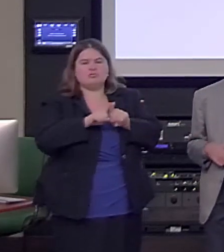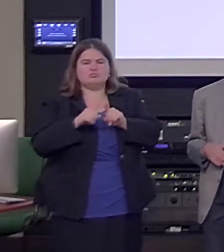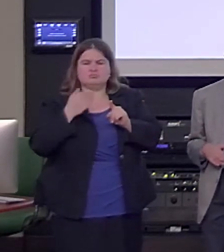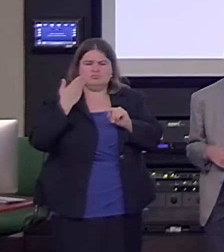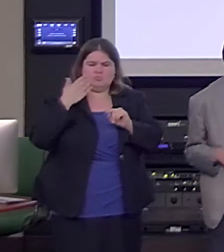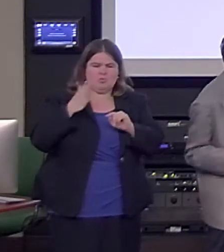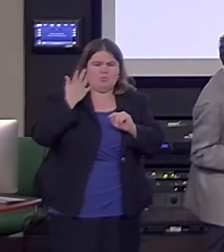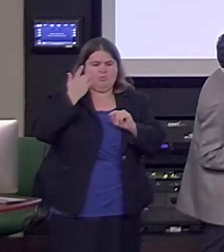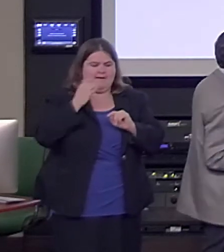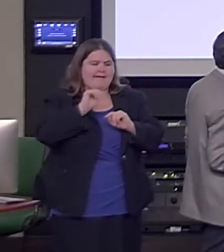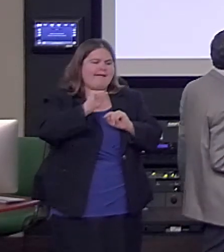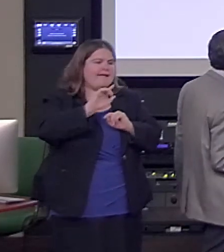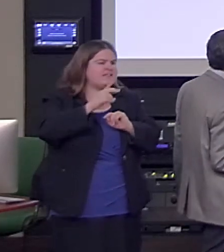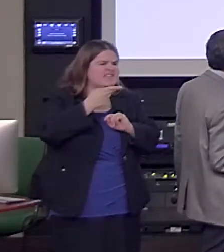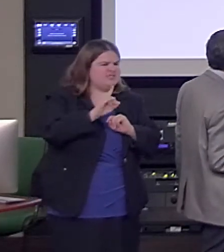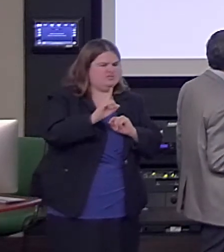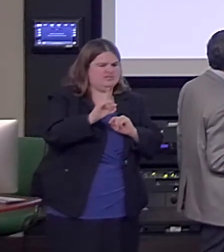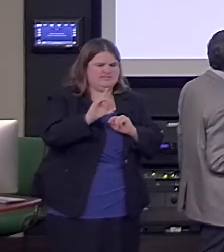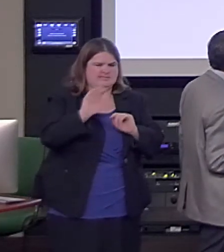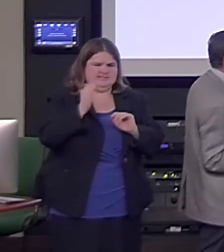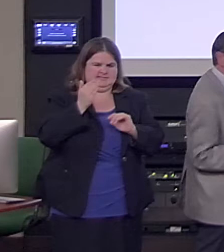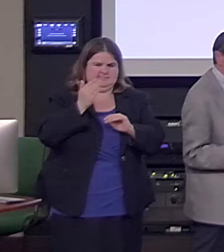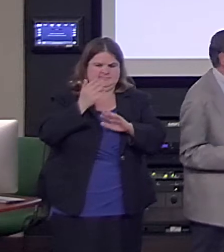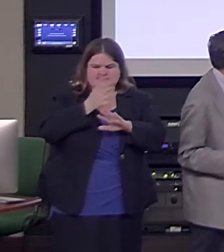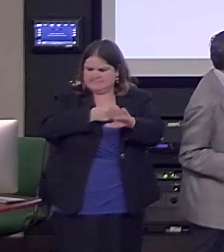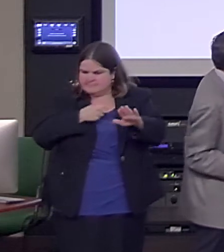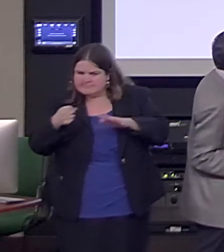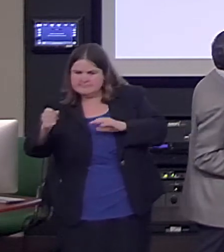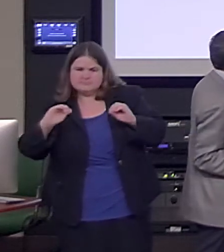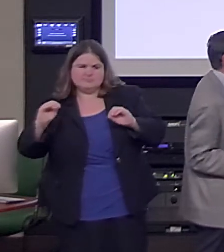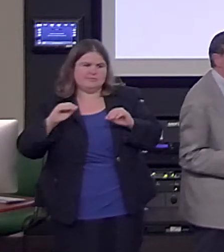like ADHD or executive function are unaffected by